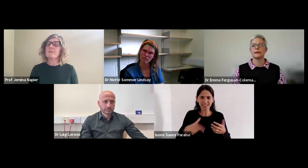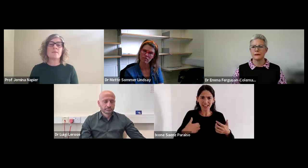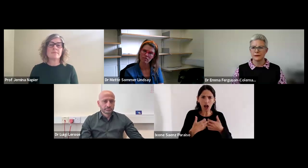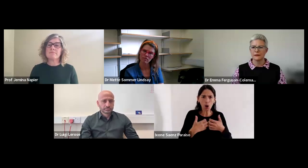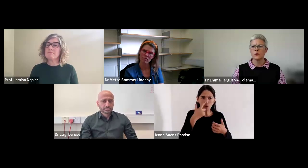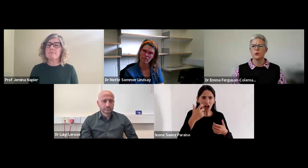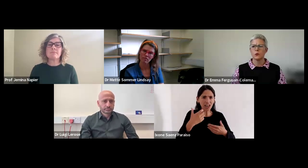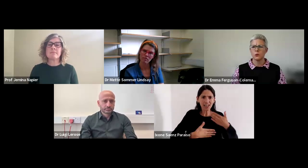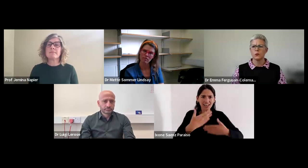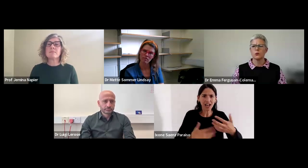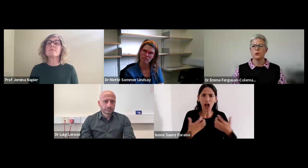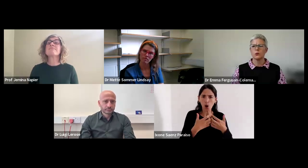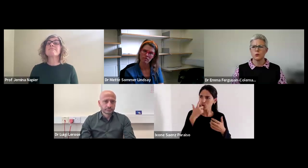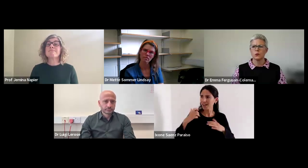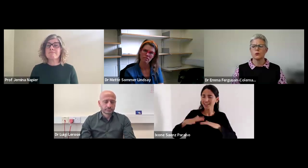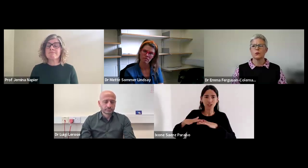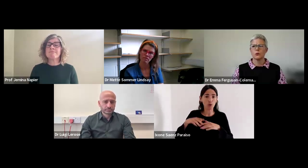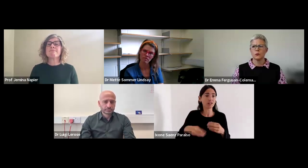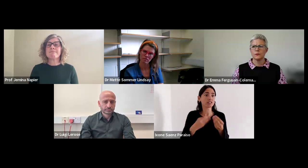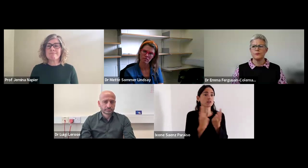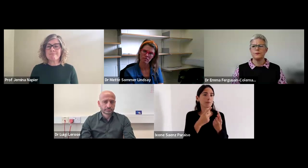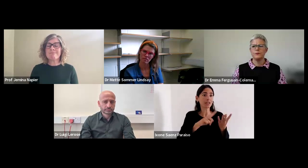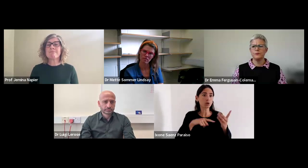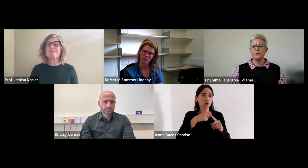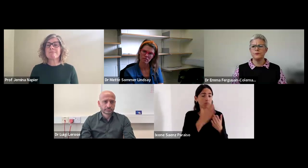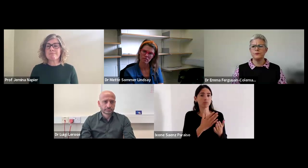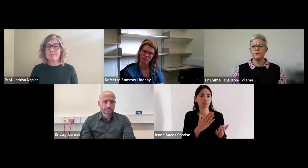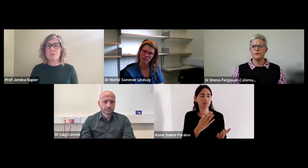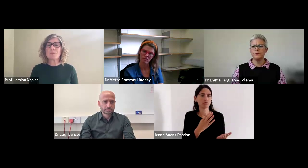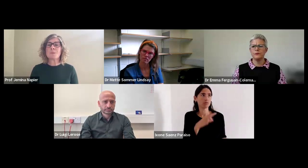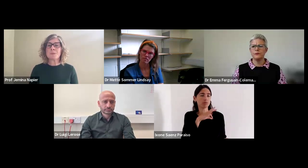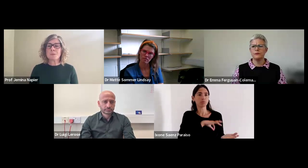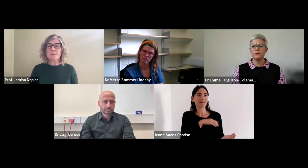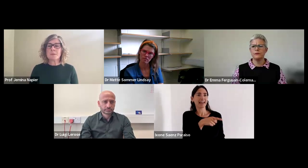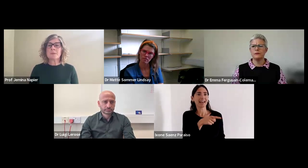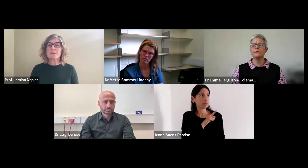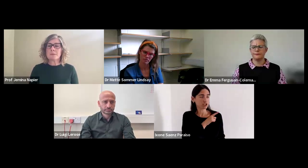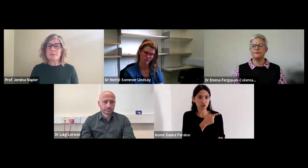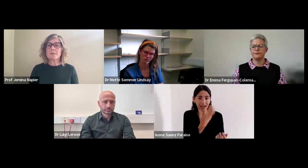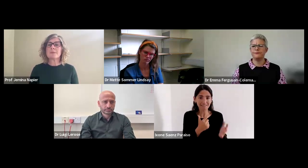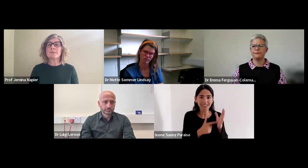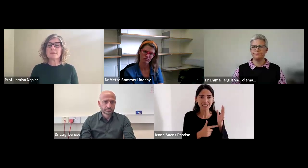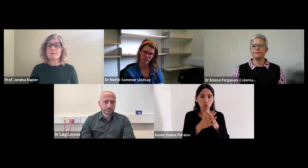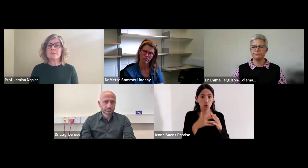equivalent of Access to Work in Spain. So how does a deaf person continue and take advantage of those